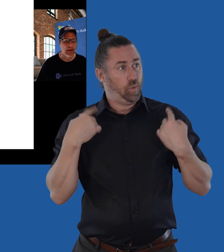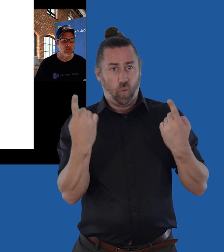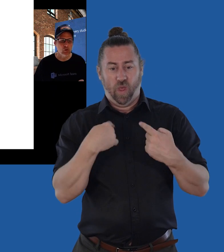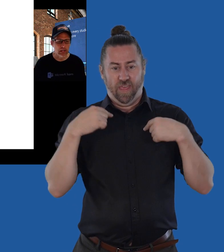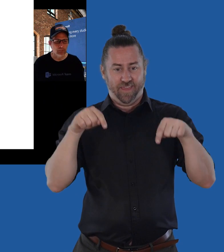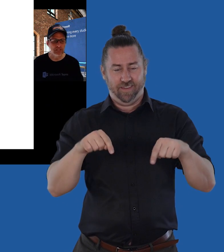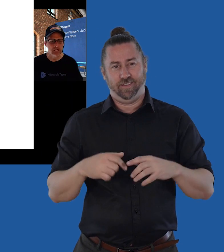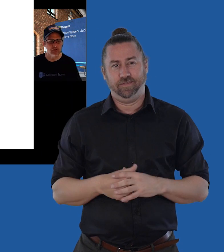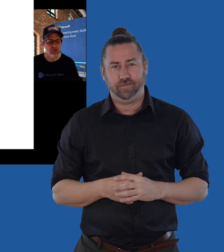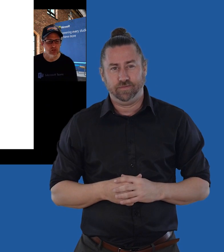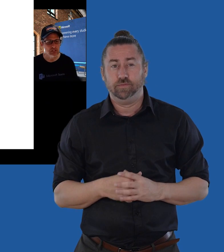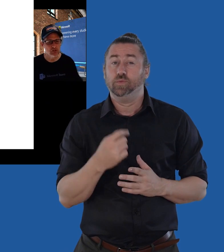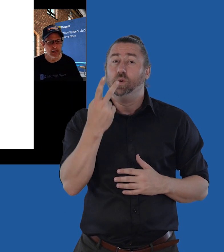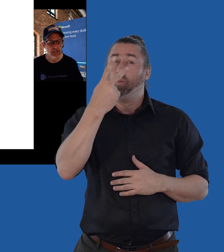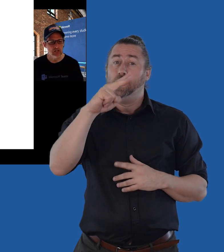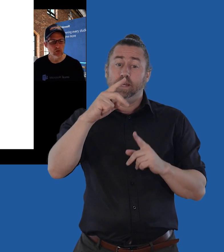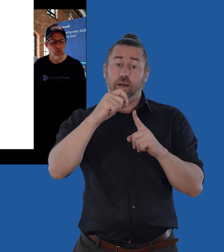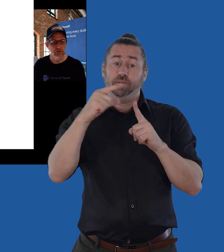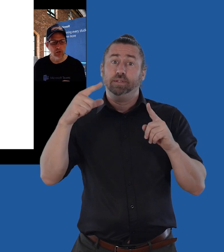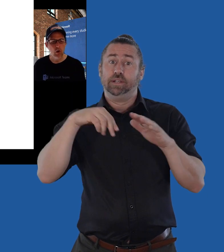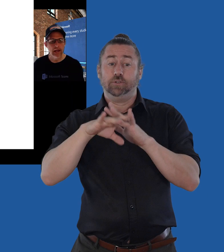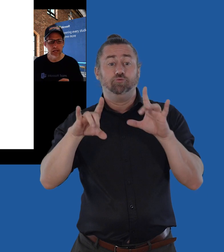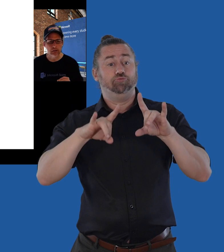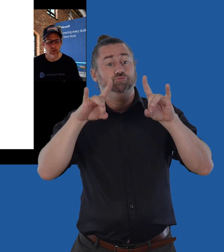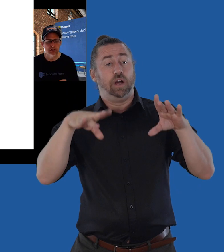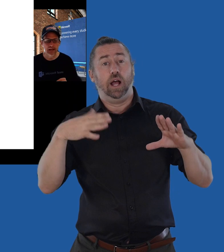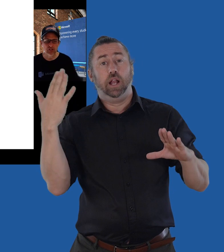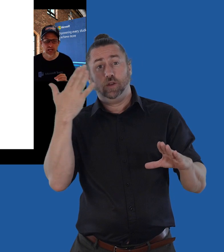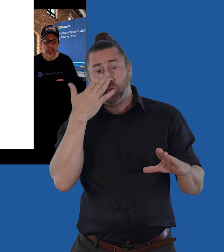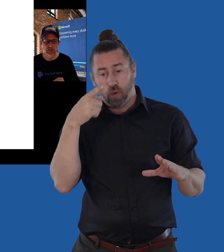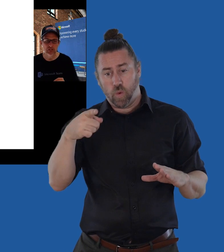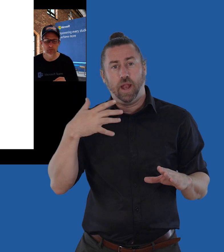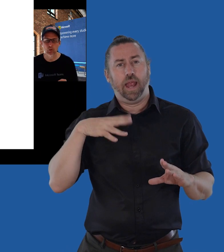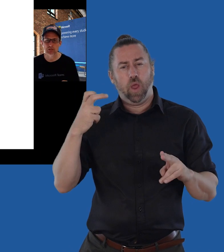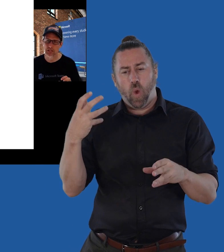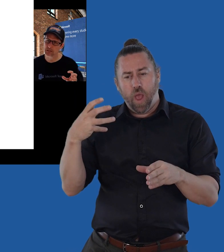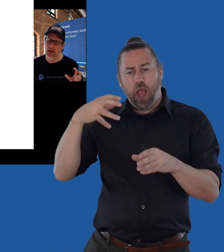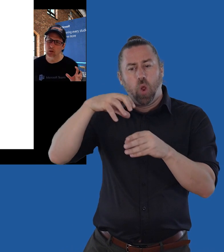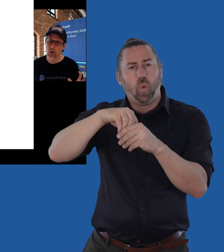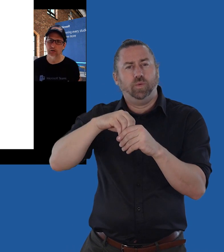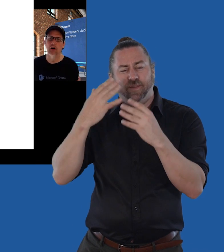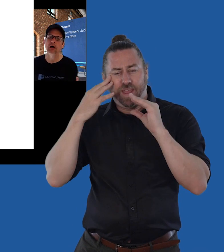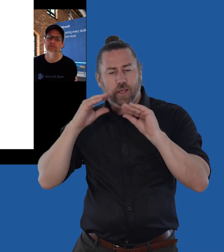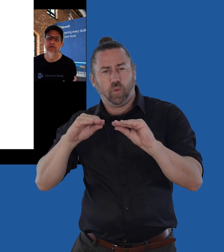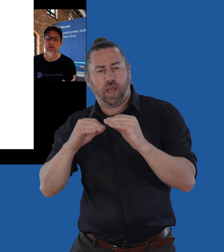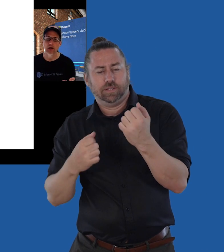About 20% of students in Australian schools require inclusive education support, so that's about one in five, right?